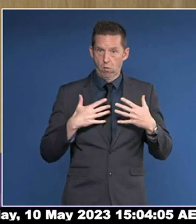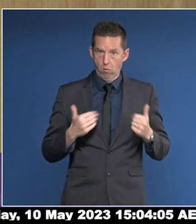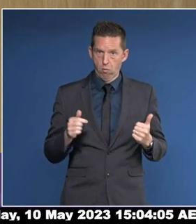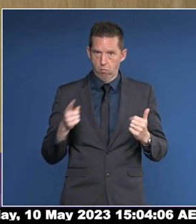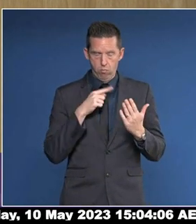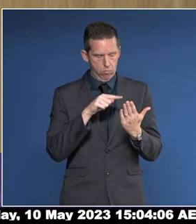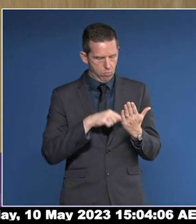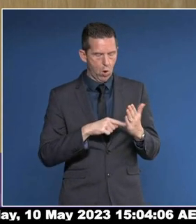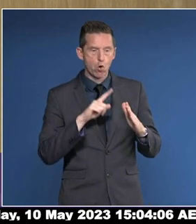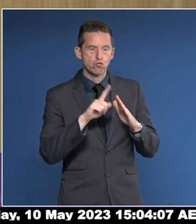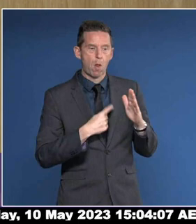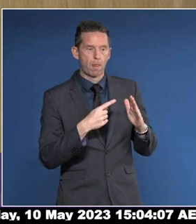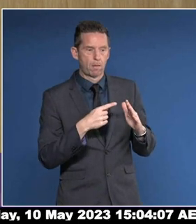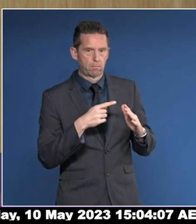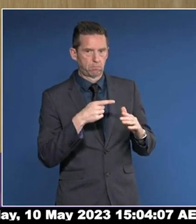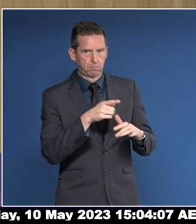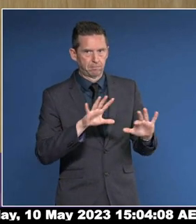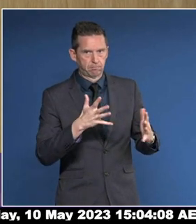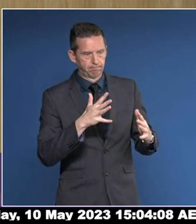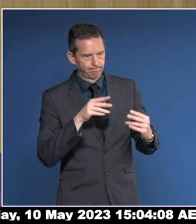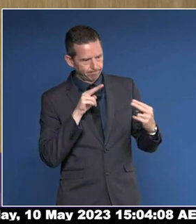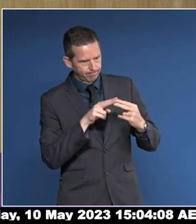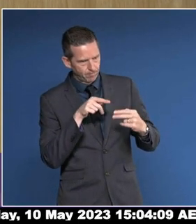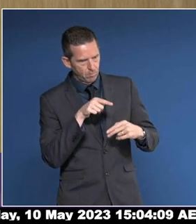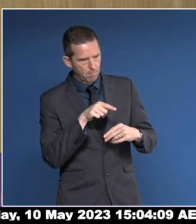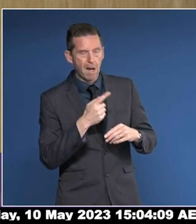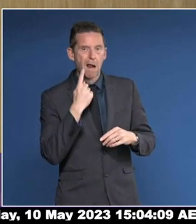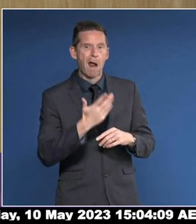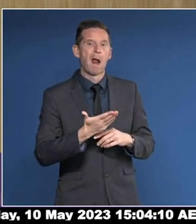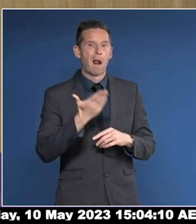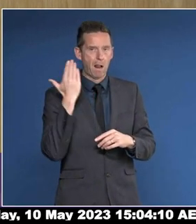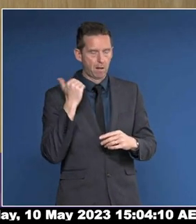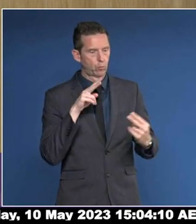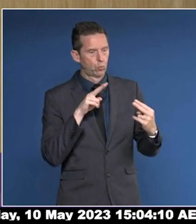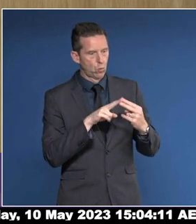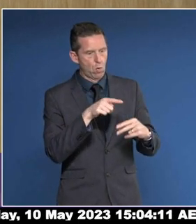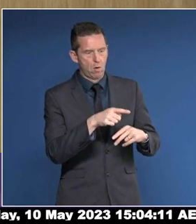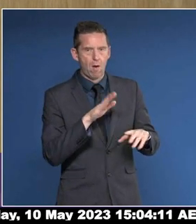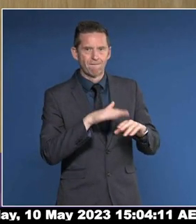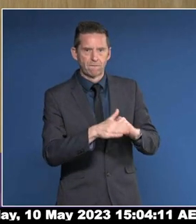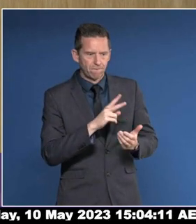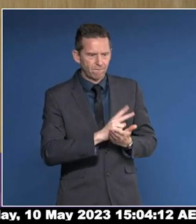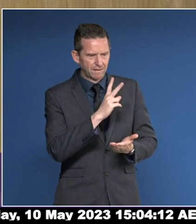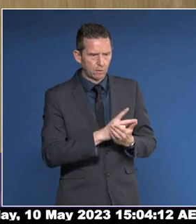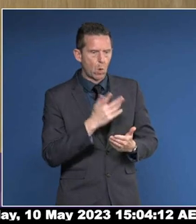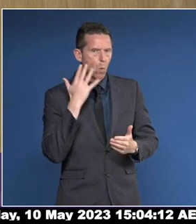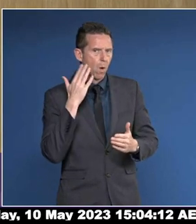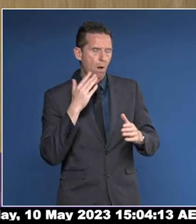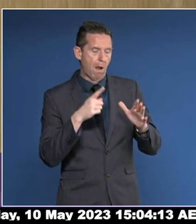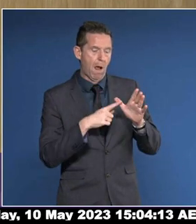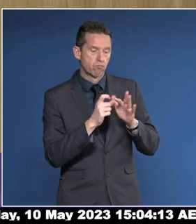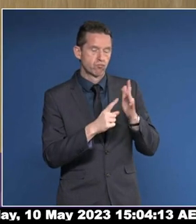been seen for seizures - sorry, was last seen for seizures in April 2018 and had not